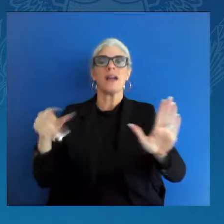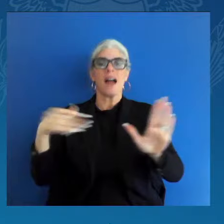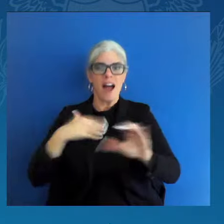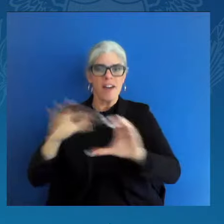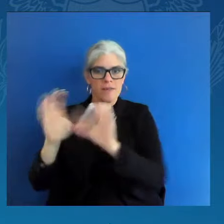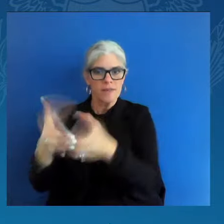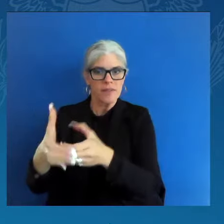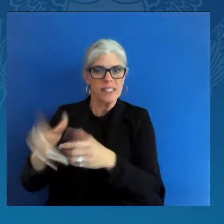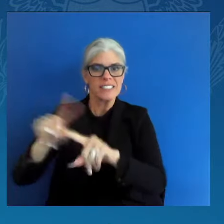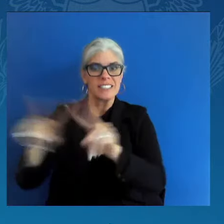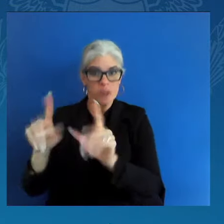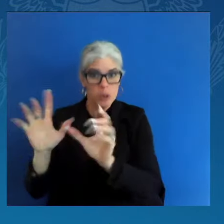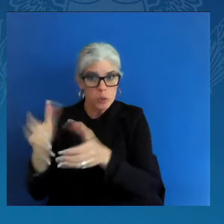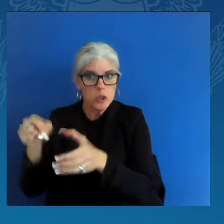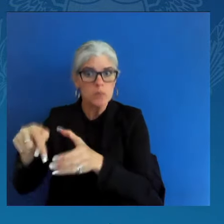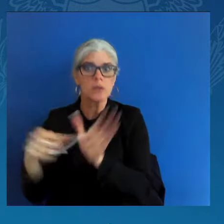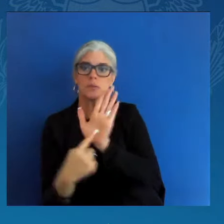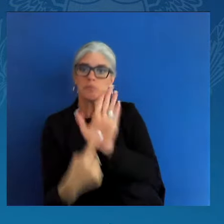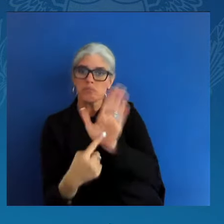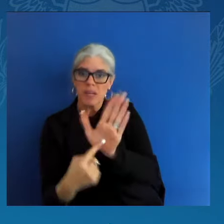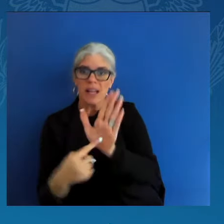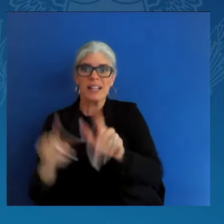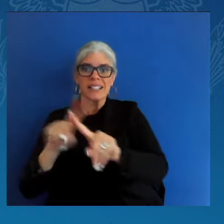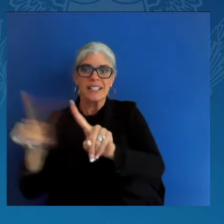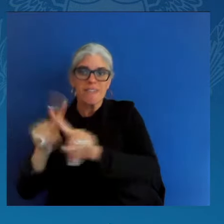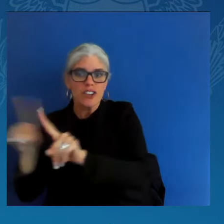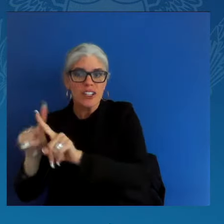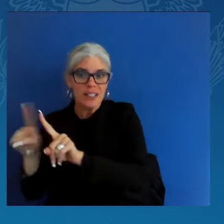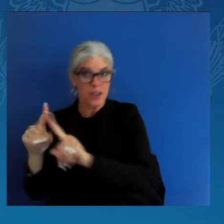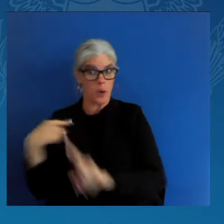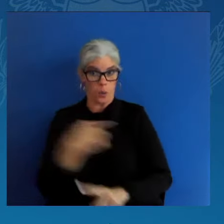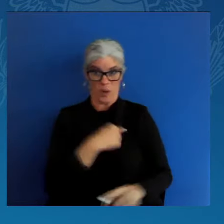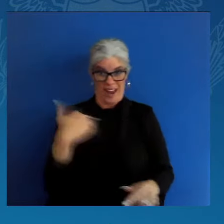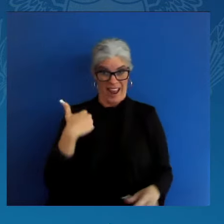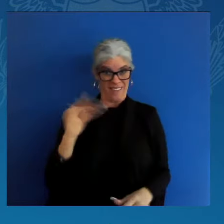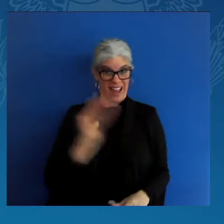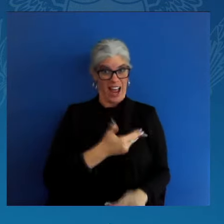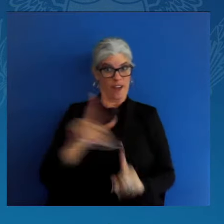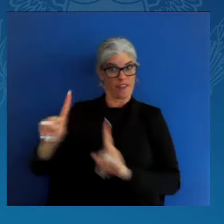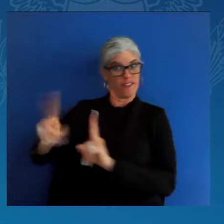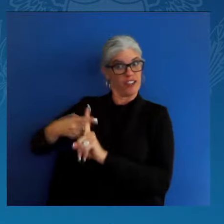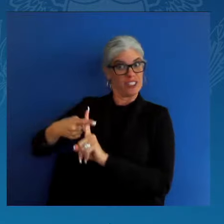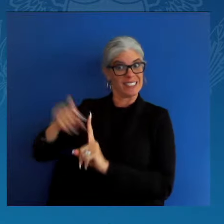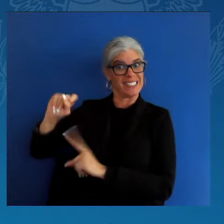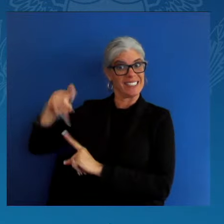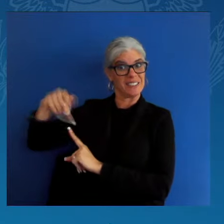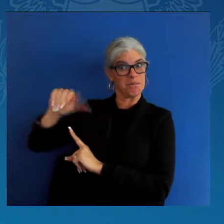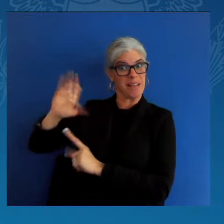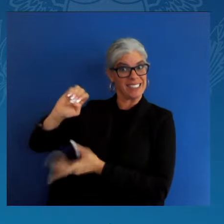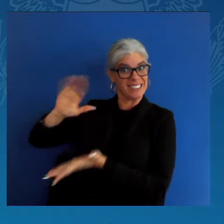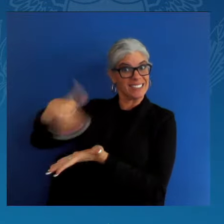with our Canadian, European and Japanese partners to enable critical logistics in science